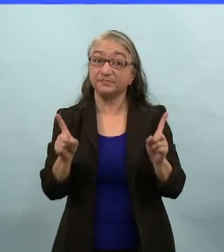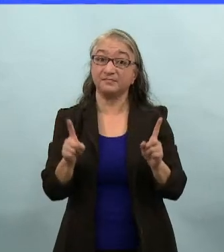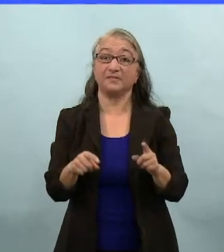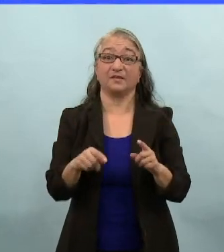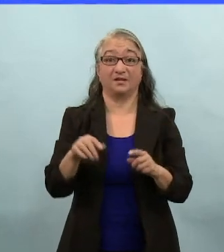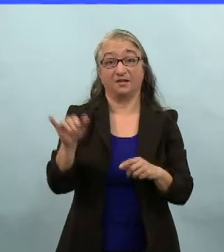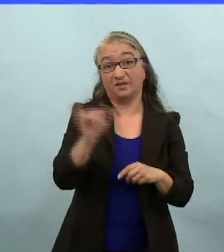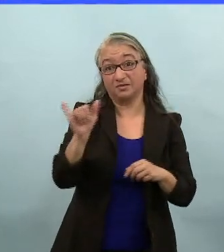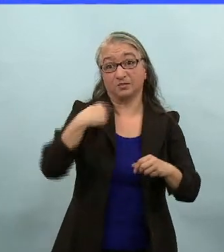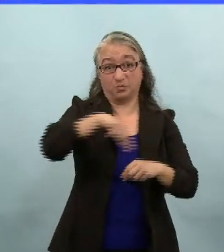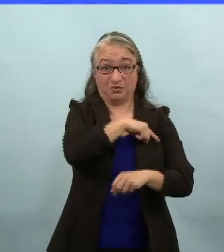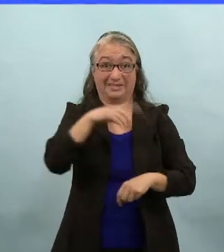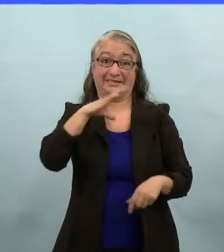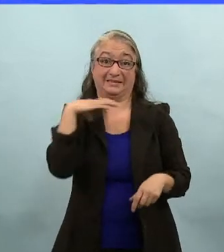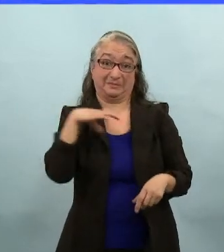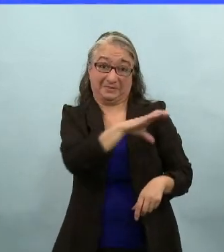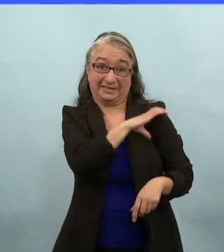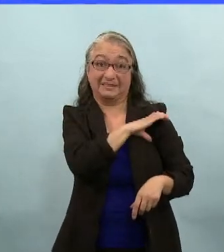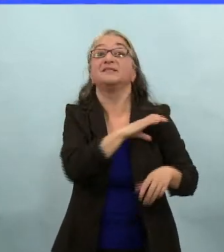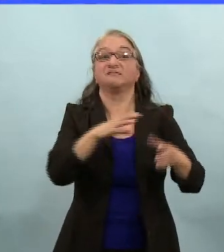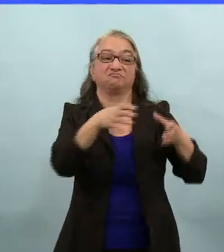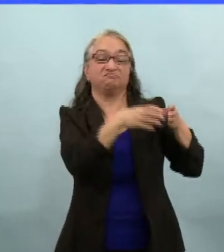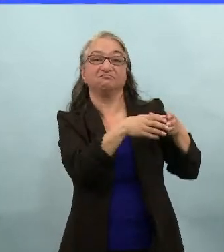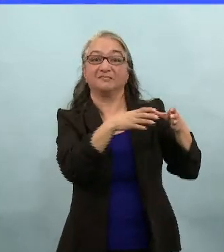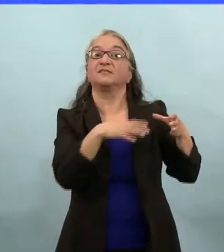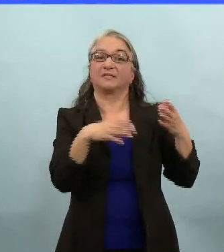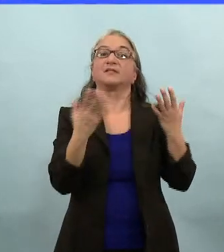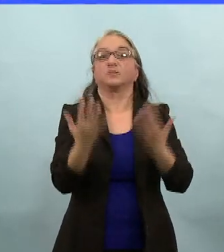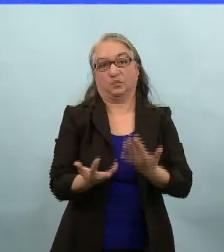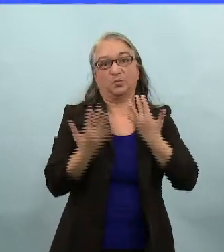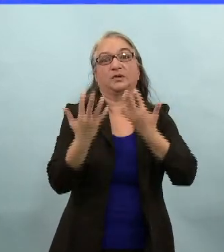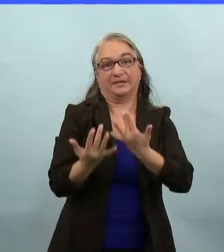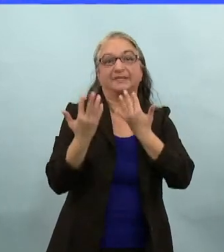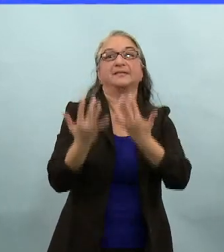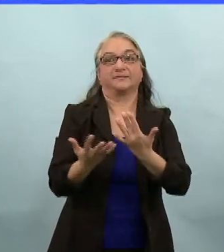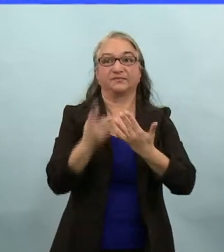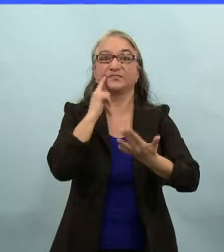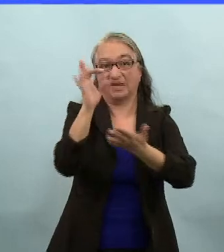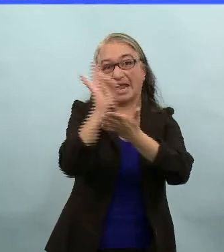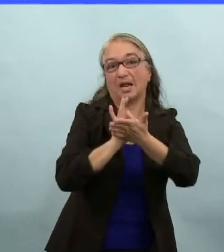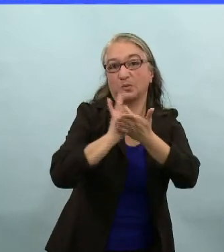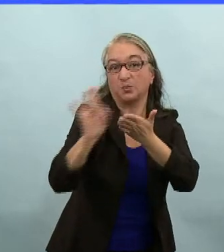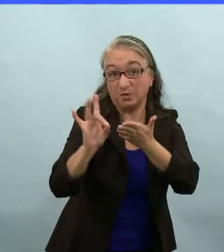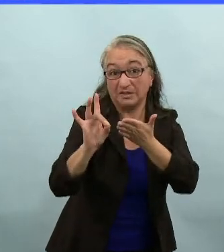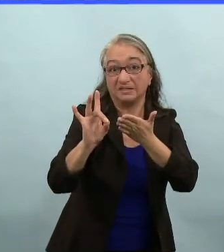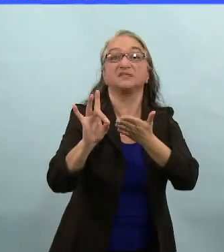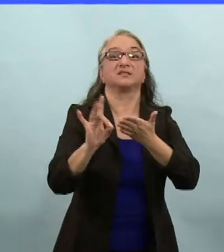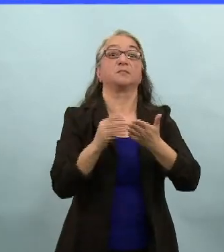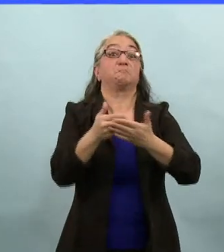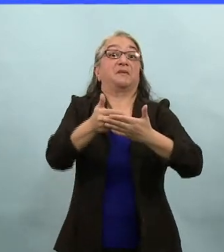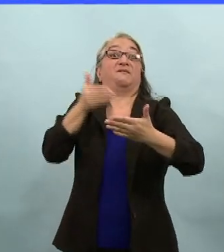on that committee is waiting eight weeks before giving their five to eleven-year-old a second dose